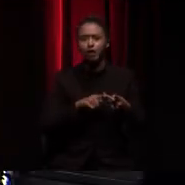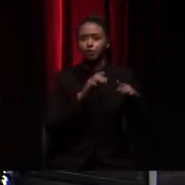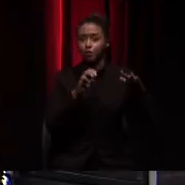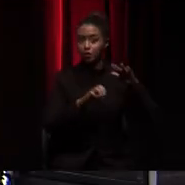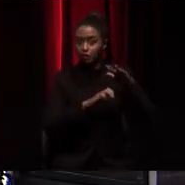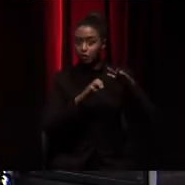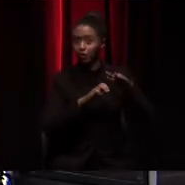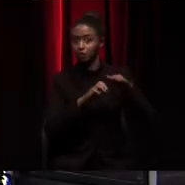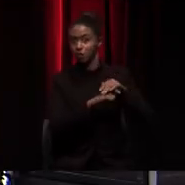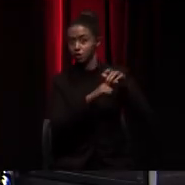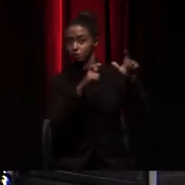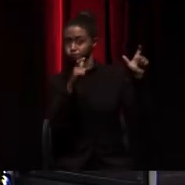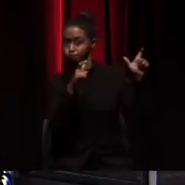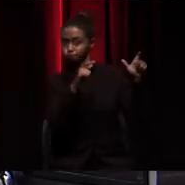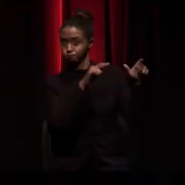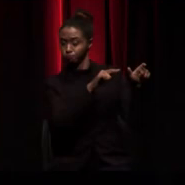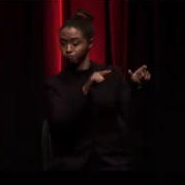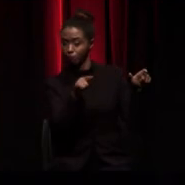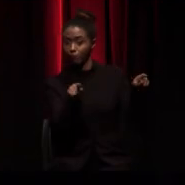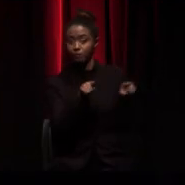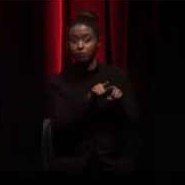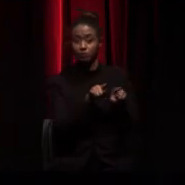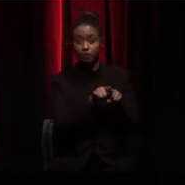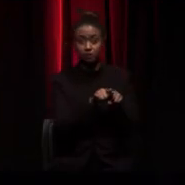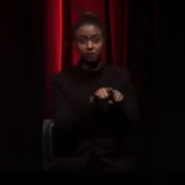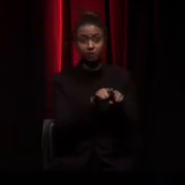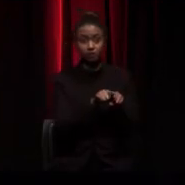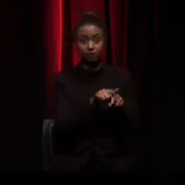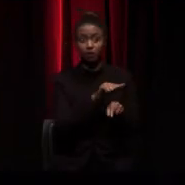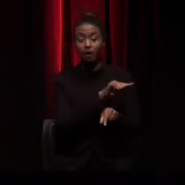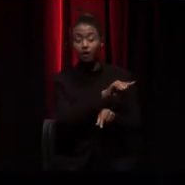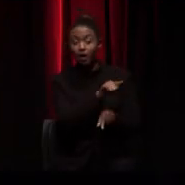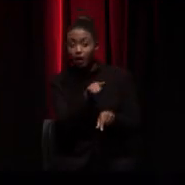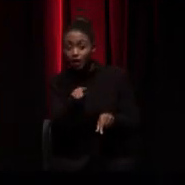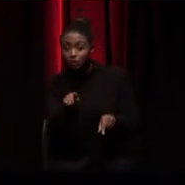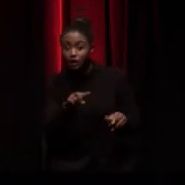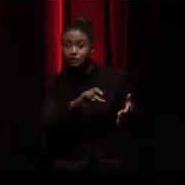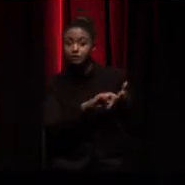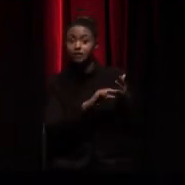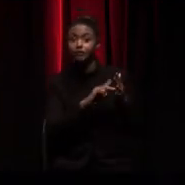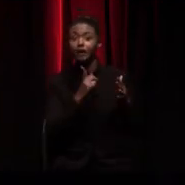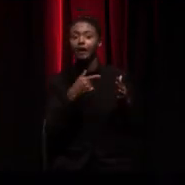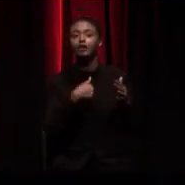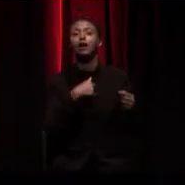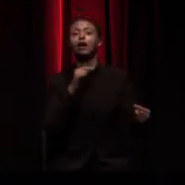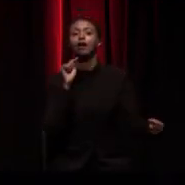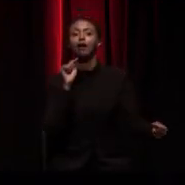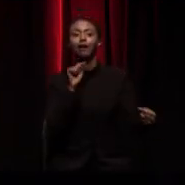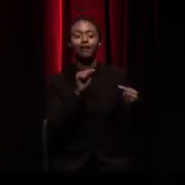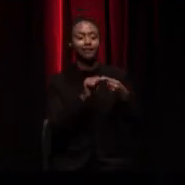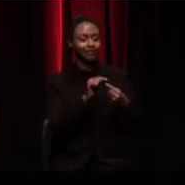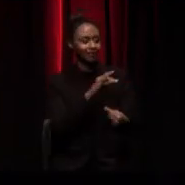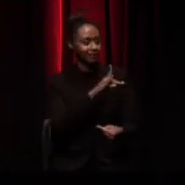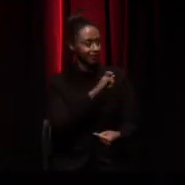is what we frequently associate with the journalism Cleusa has commented on.